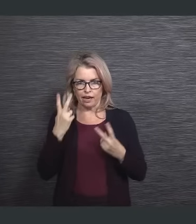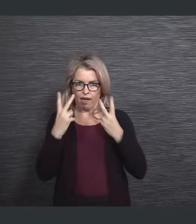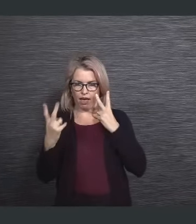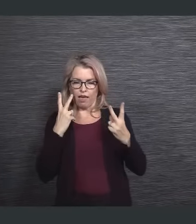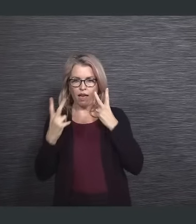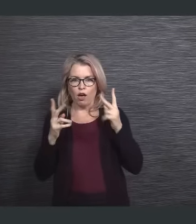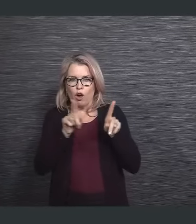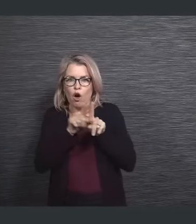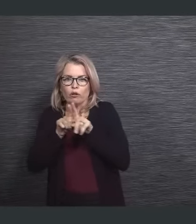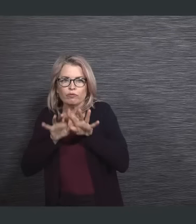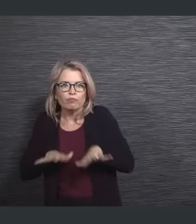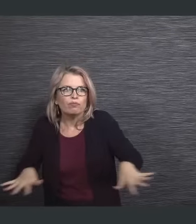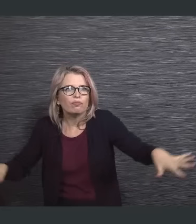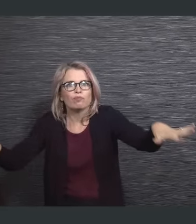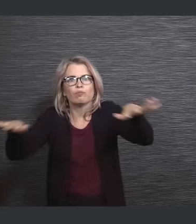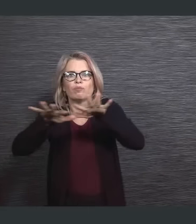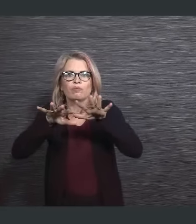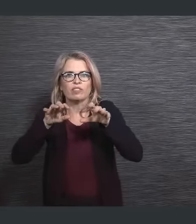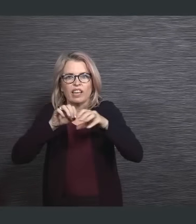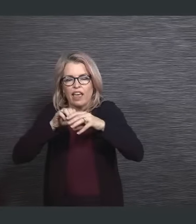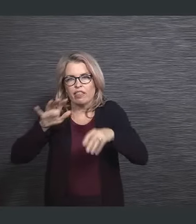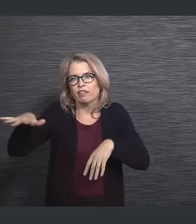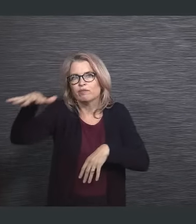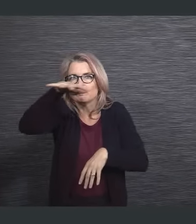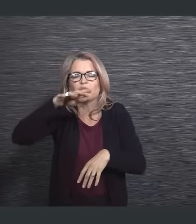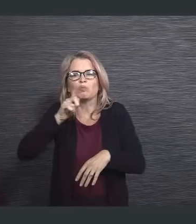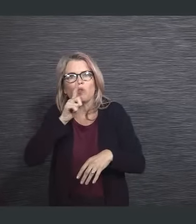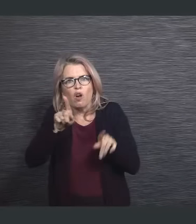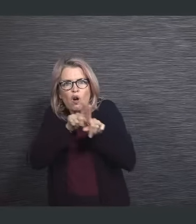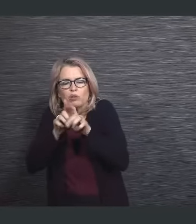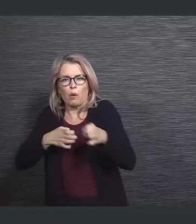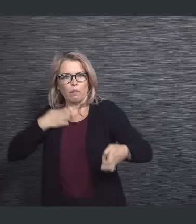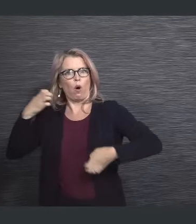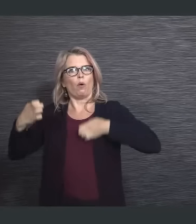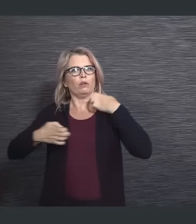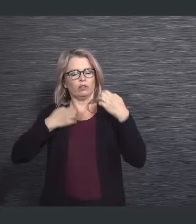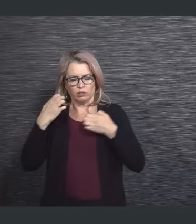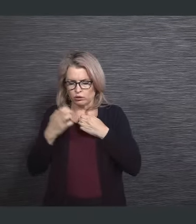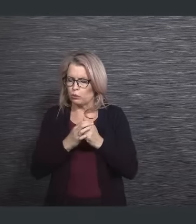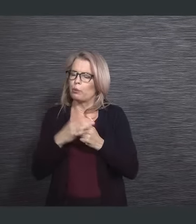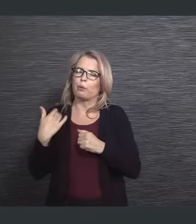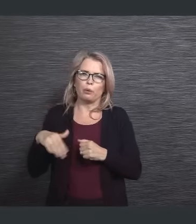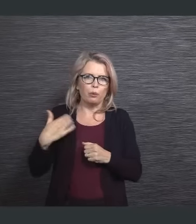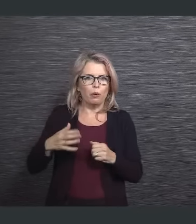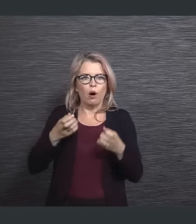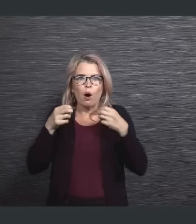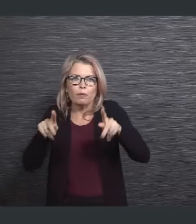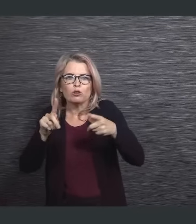and a landscape point of view but also from an emotional point of view. And the opportunity to have fresh perspectives